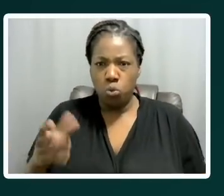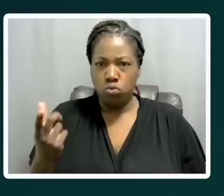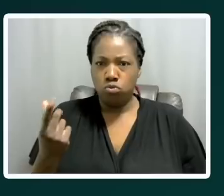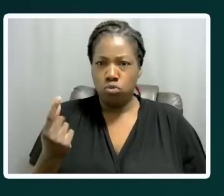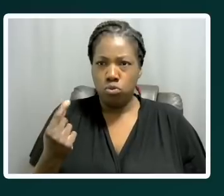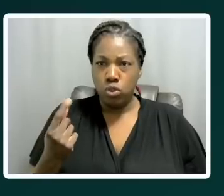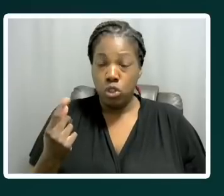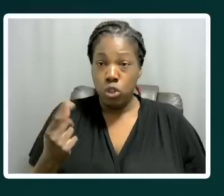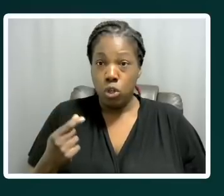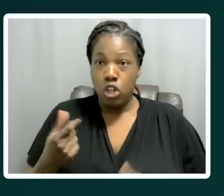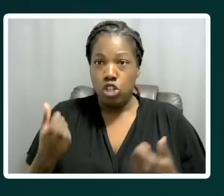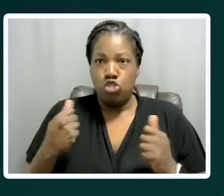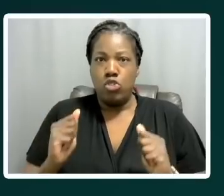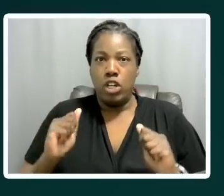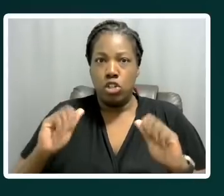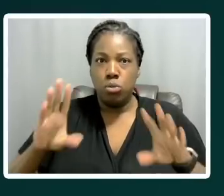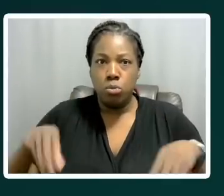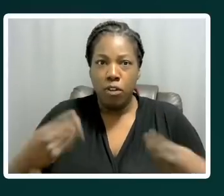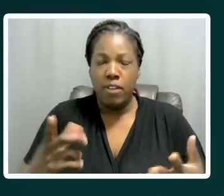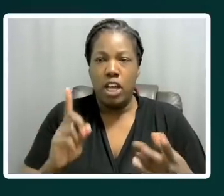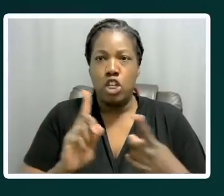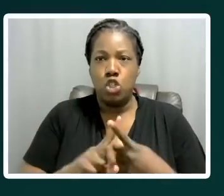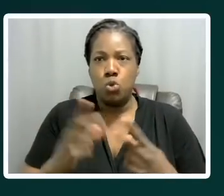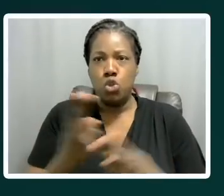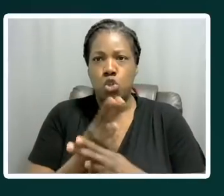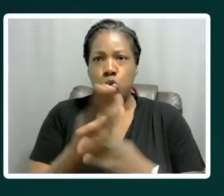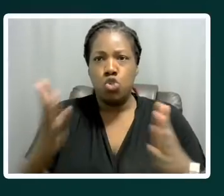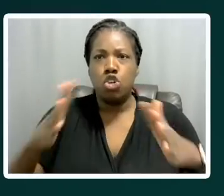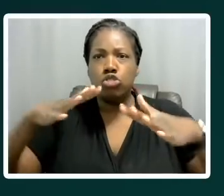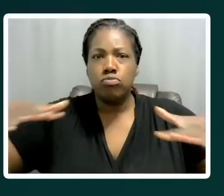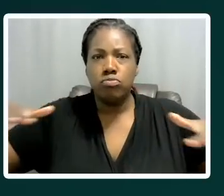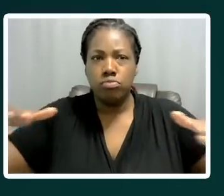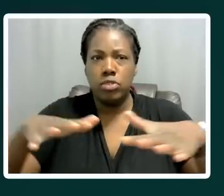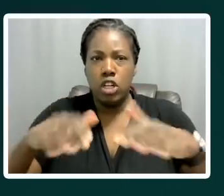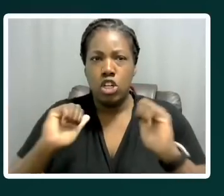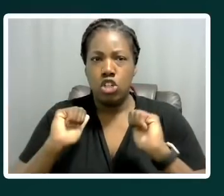Today we'll explore our process in implementing art and design in our games and simulations,